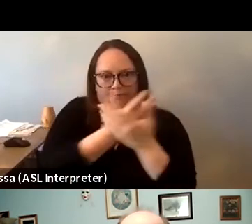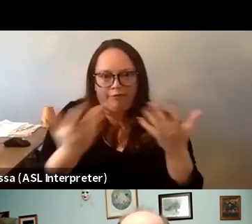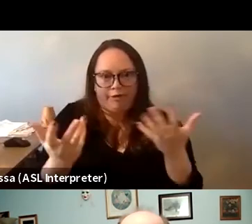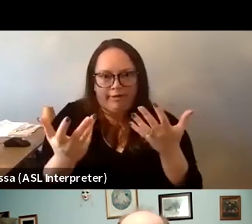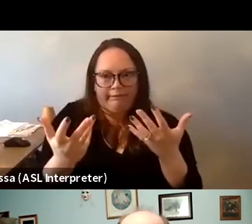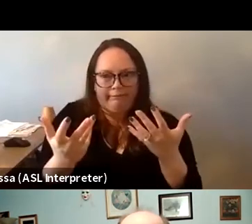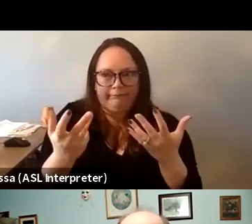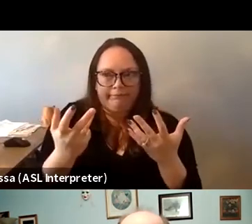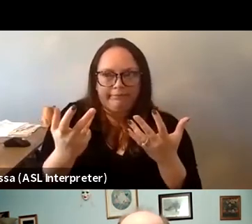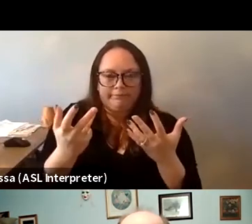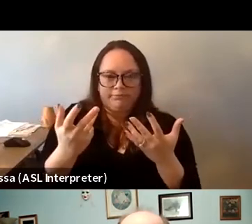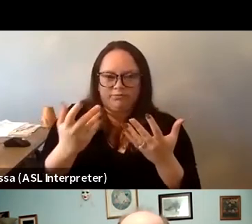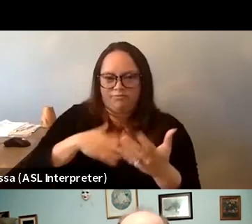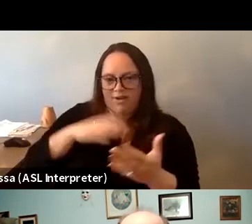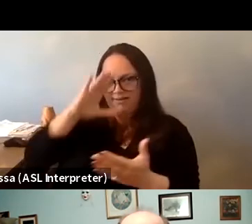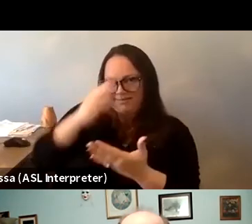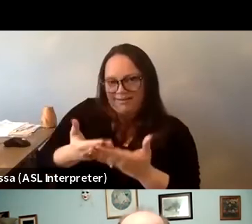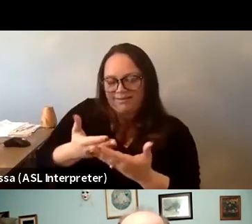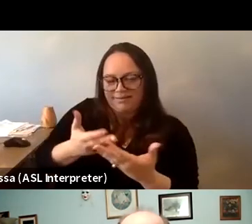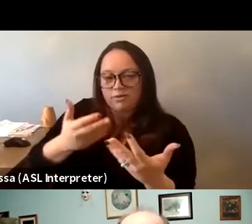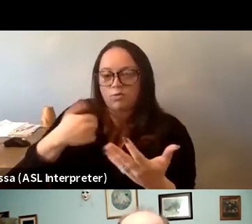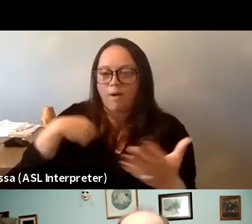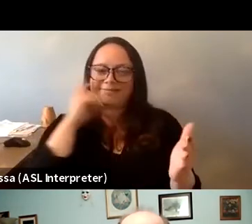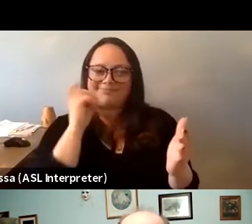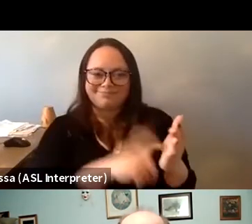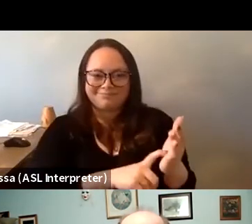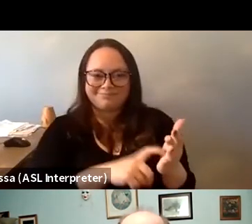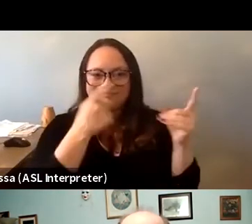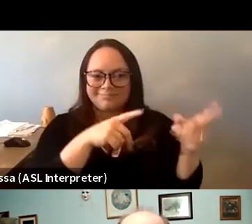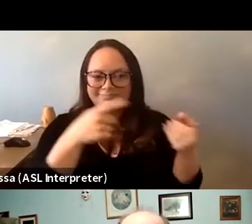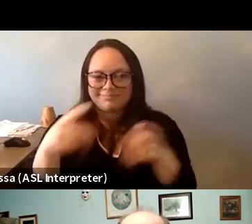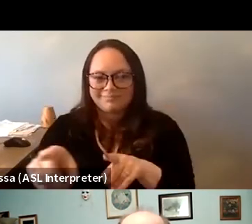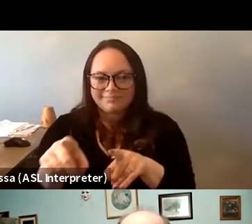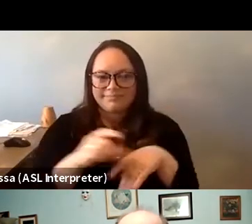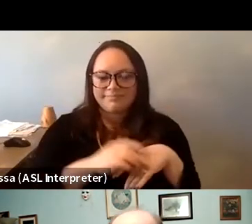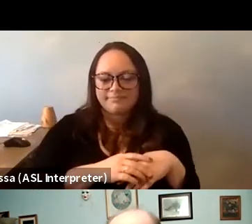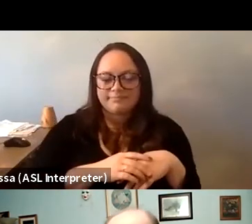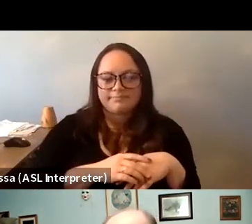who recognized what was happening. And at the time, that